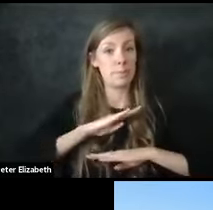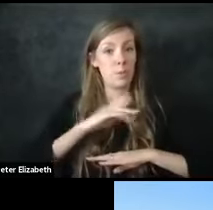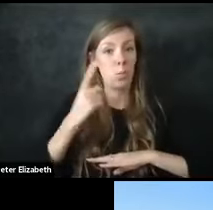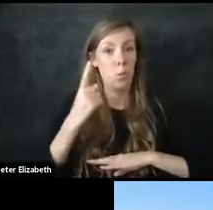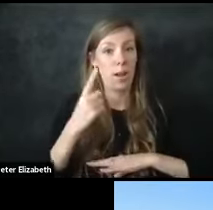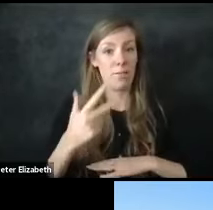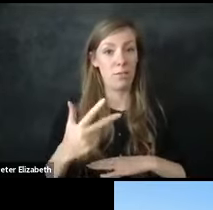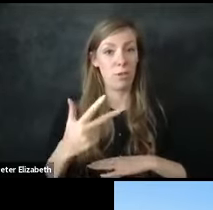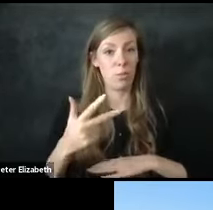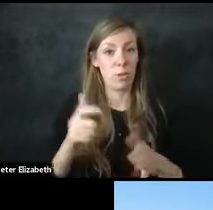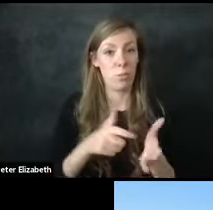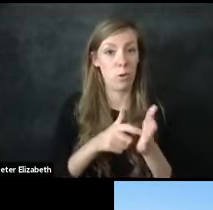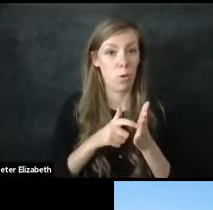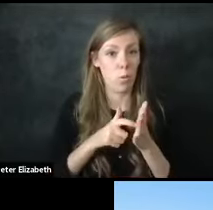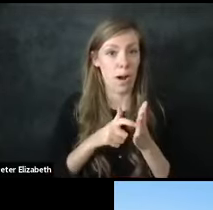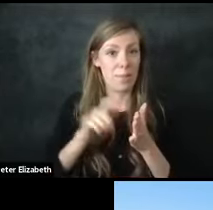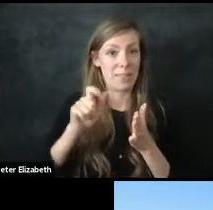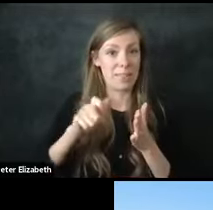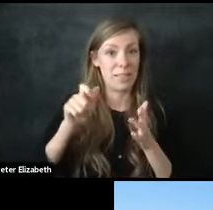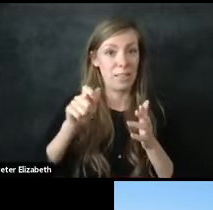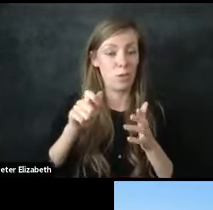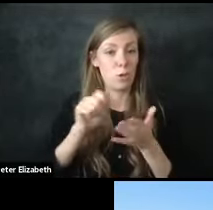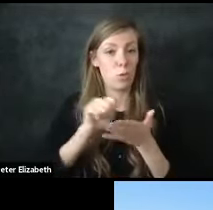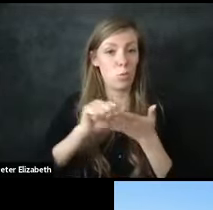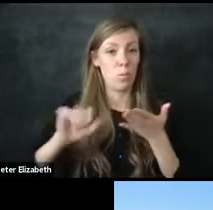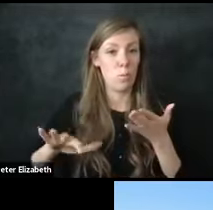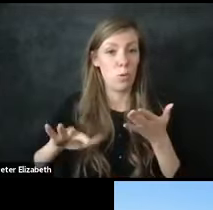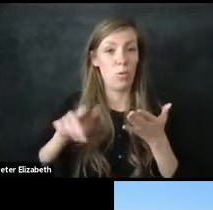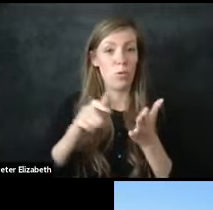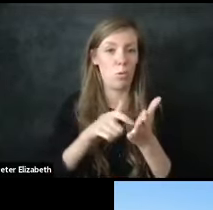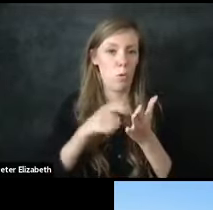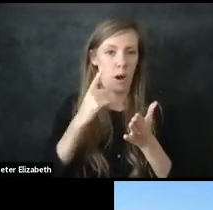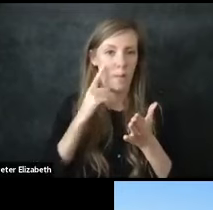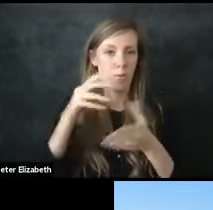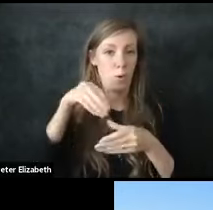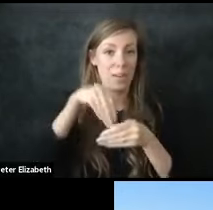needed in order to lift our indoor mass mandate. A stable hospitalization